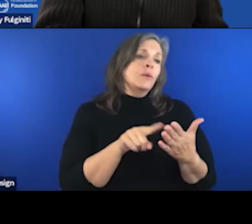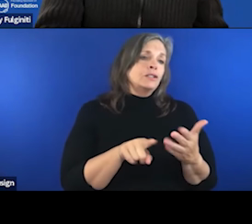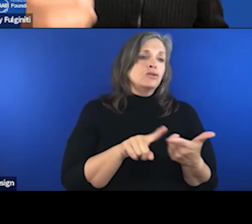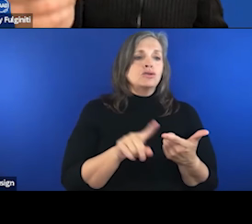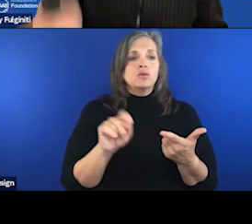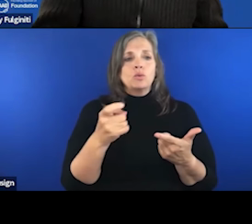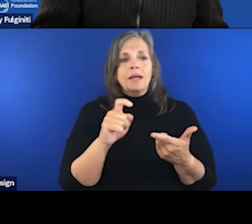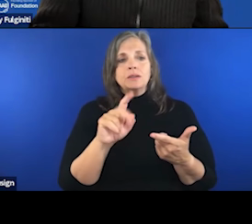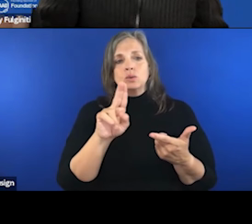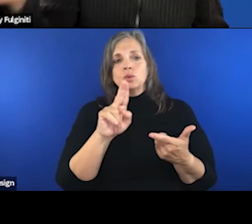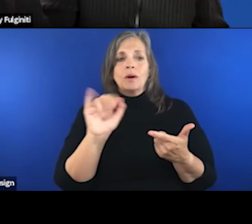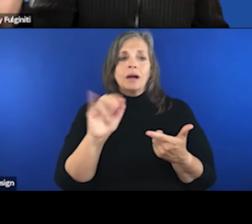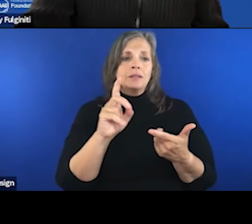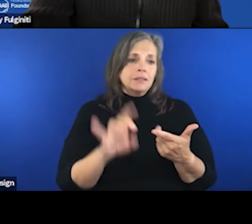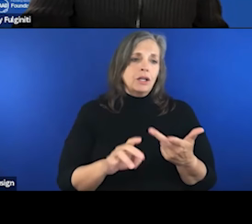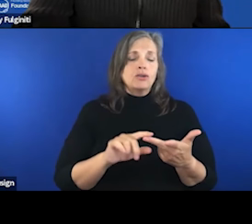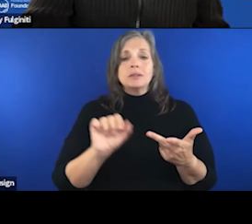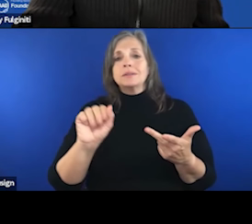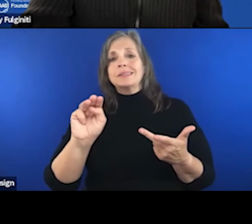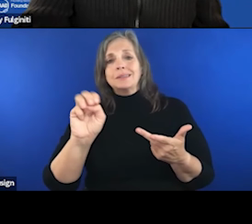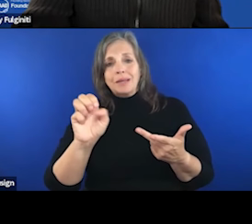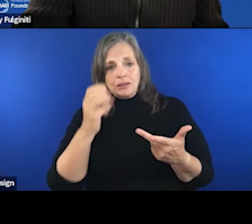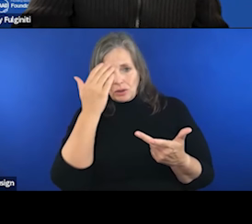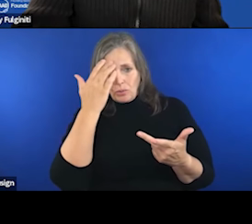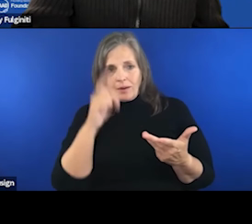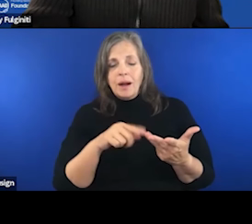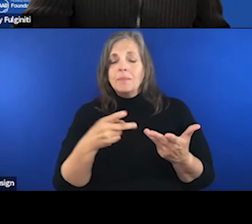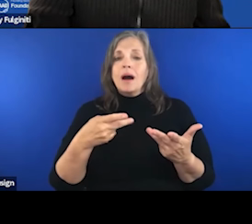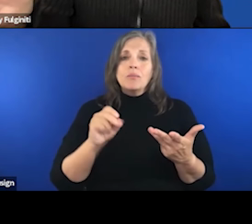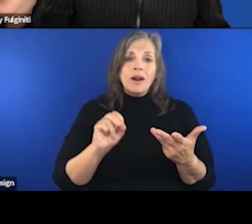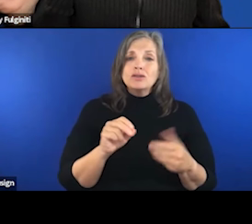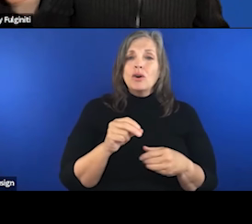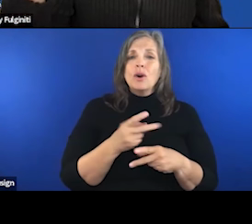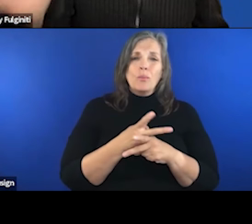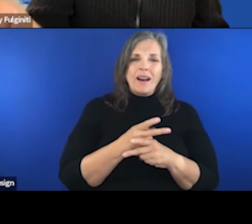aware of it the SMEs or whatever my product owners here at diamond are amazing they they are always